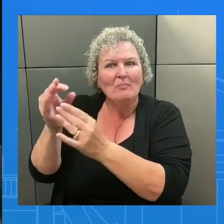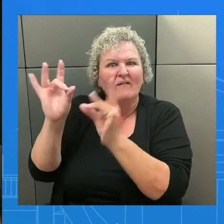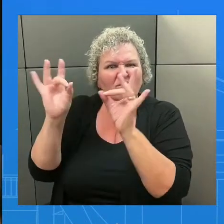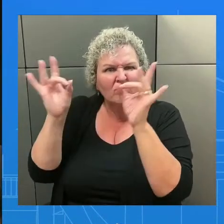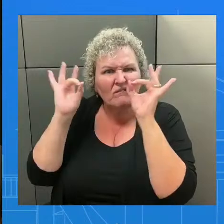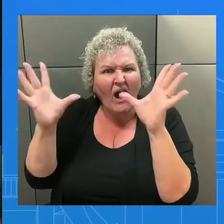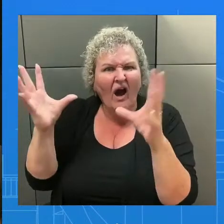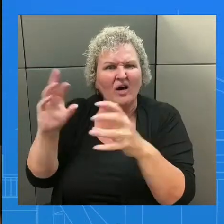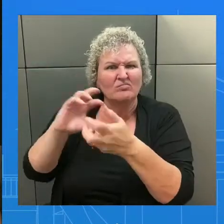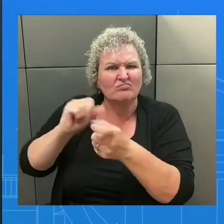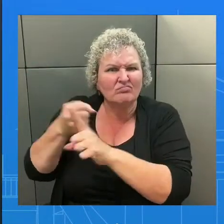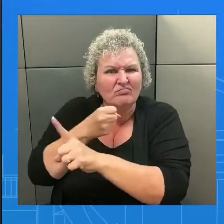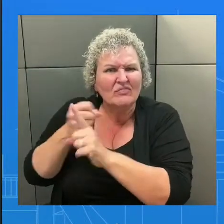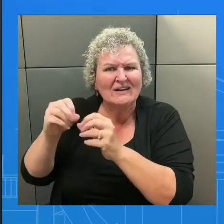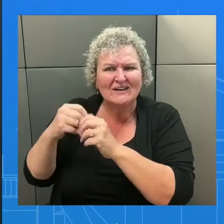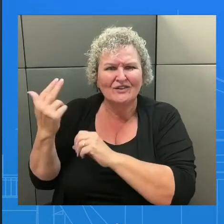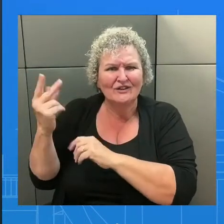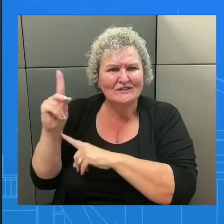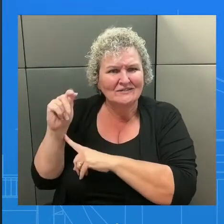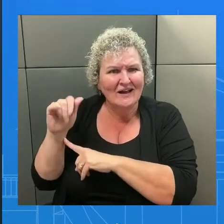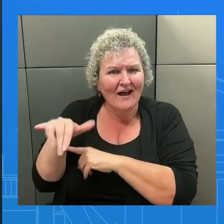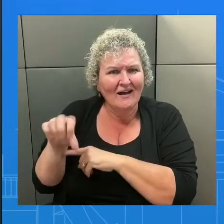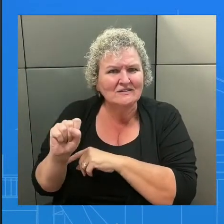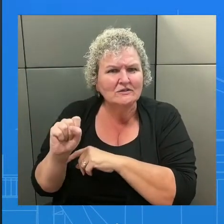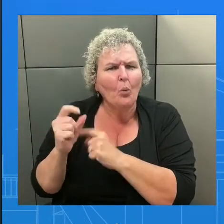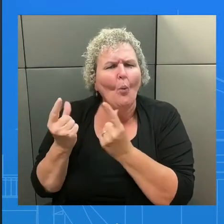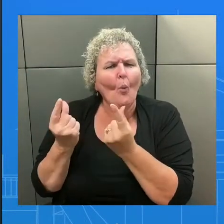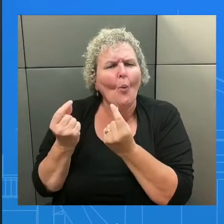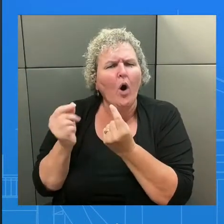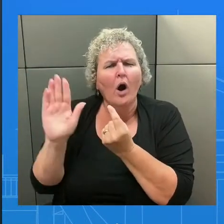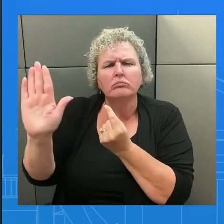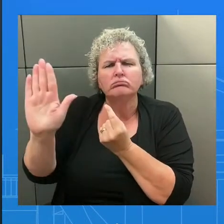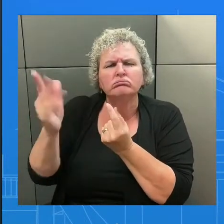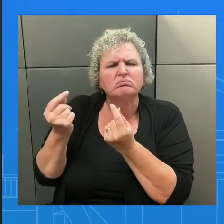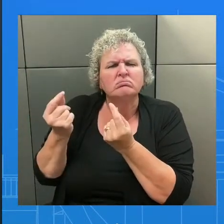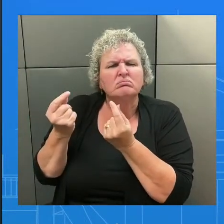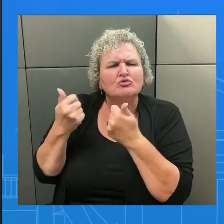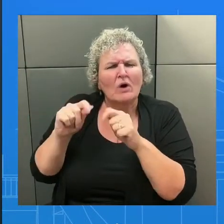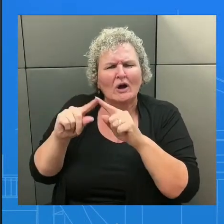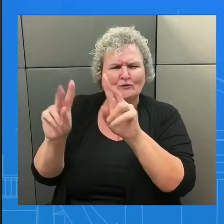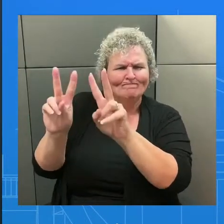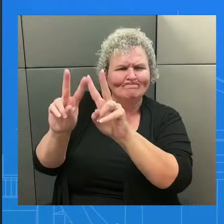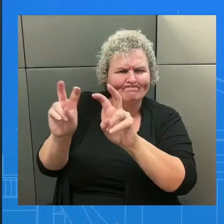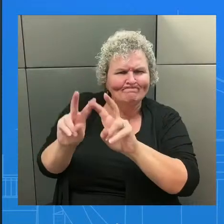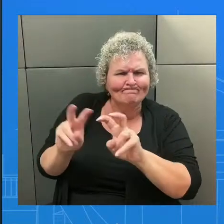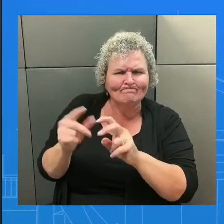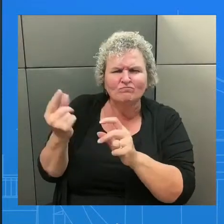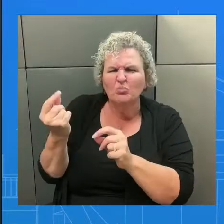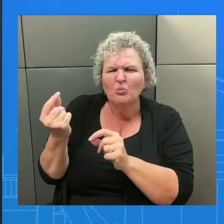Mr. Kirby: Well, we're working hard across the interagency, as you might expect we would, to share information not only inside the --